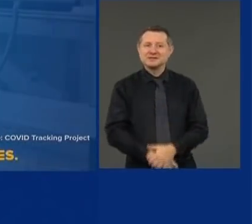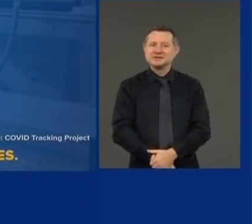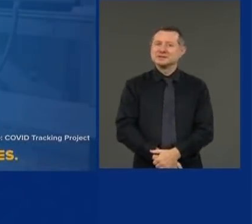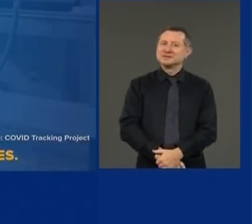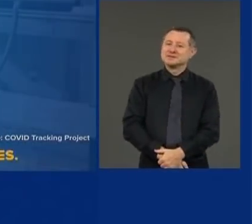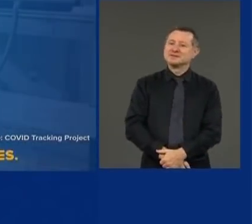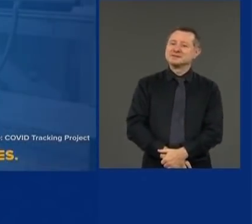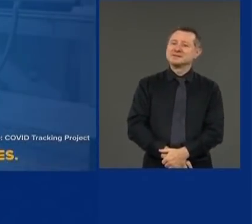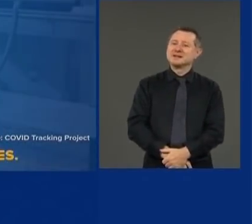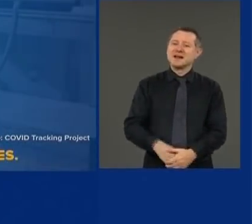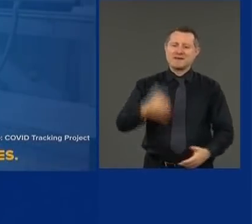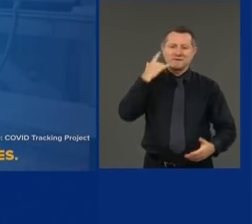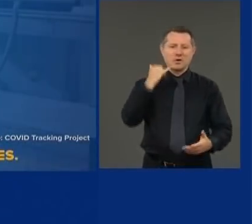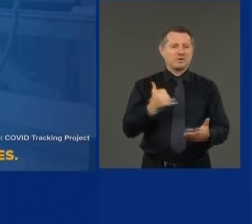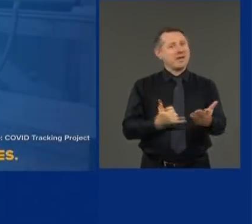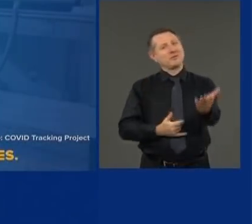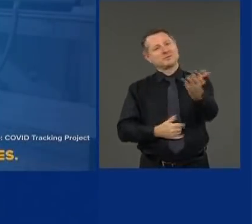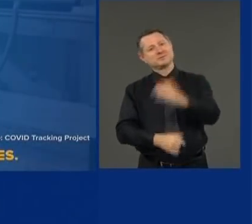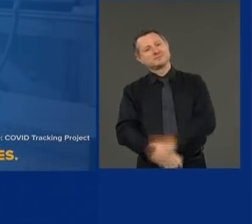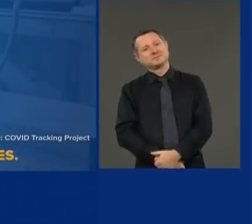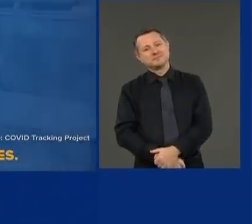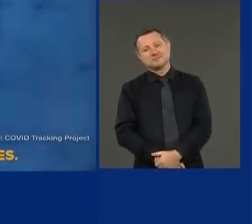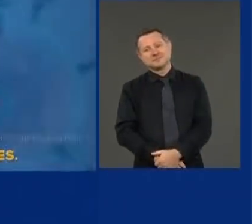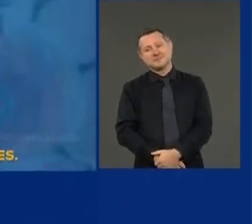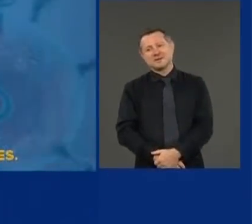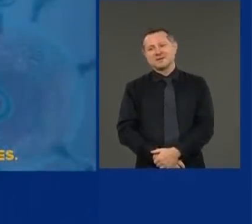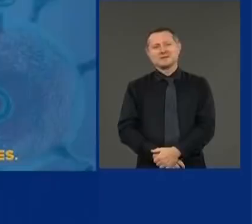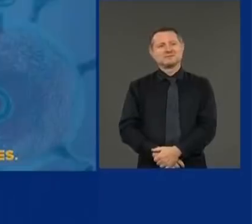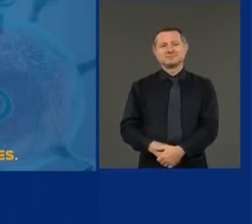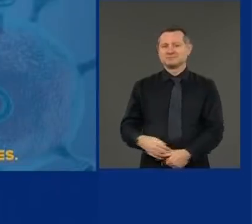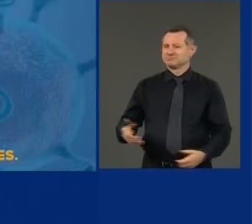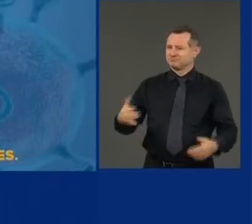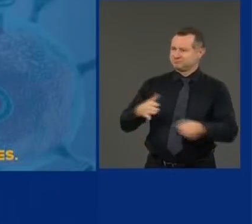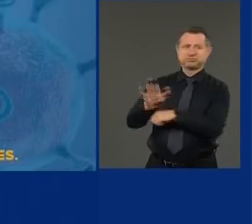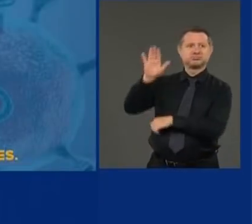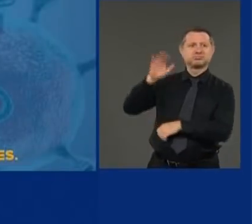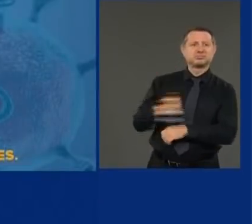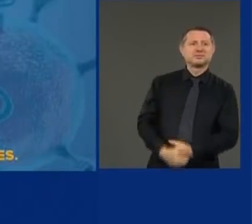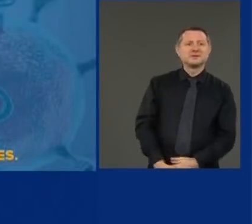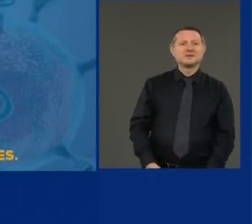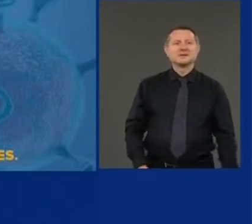DONE THAT. THIS IS A FRIGHTENING SITUATION ACROSS THIS COUNTRY.